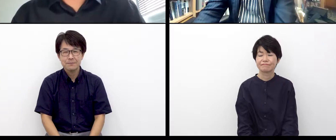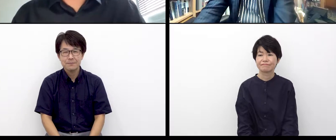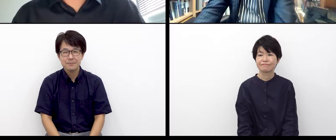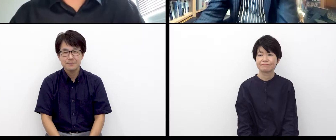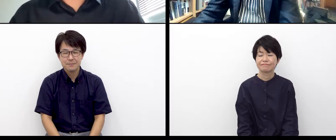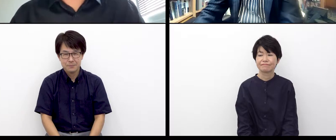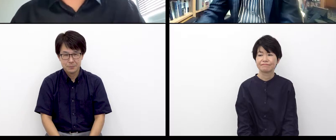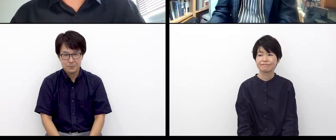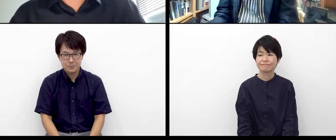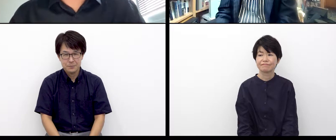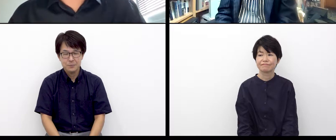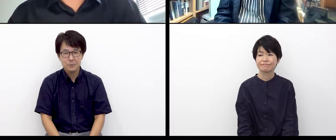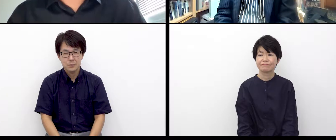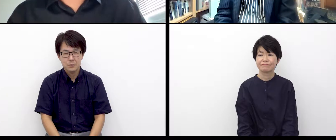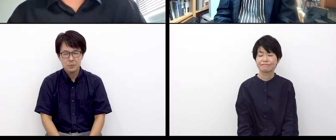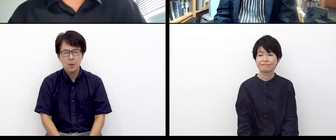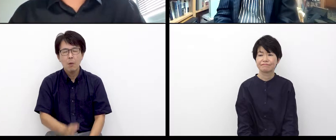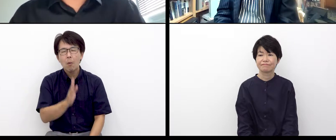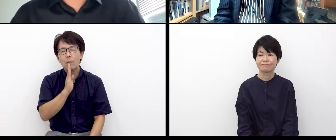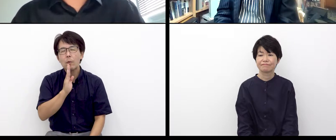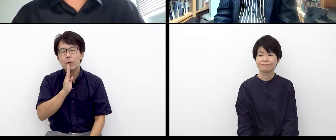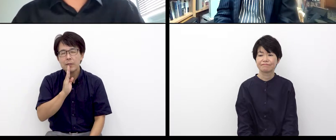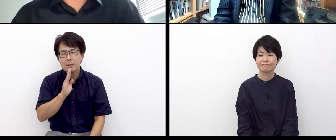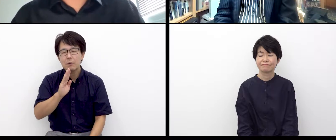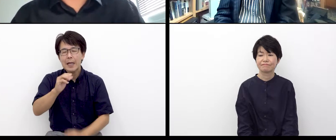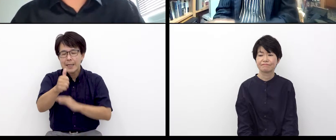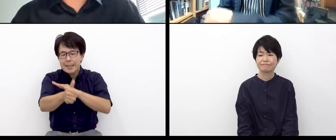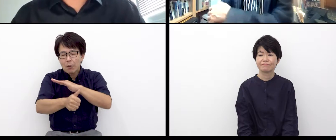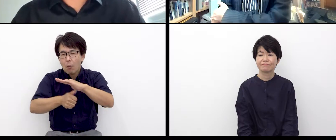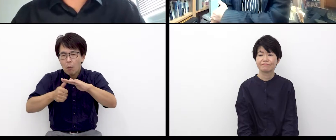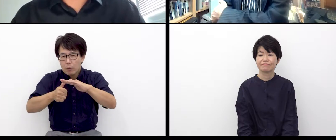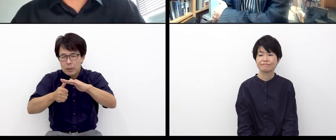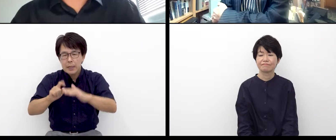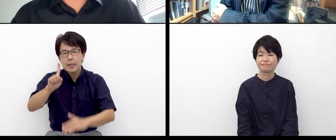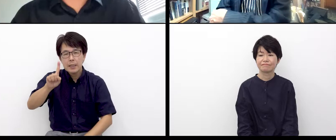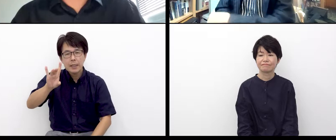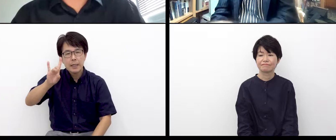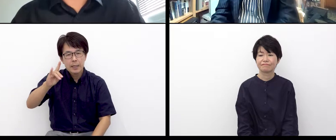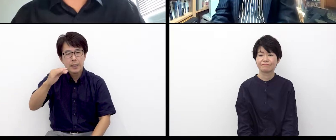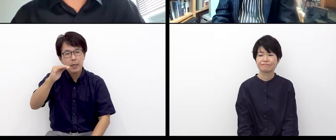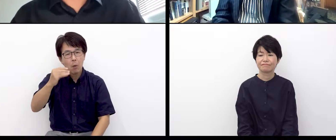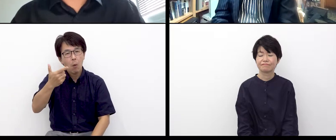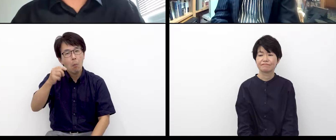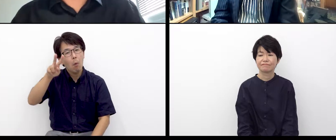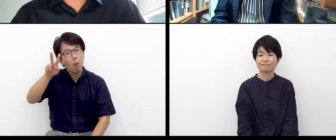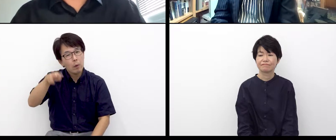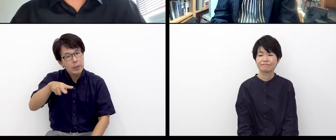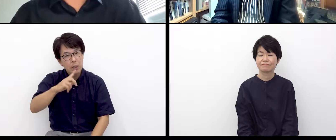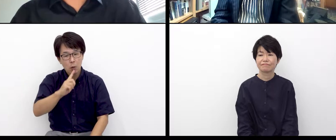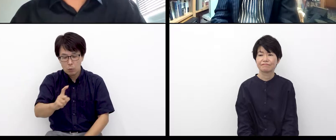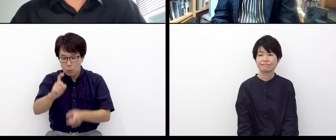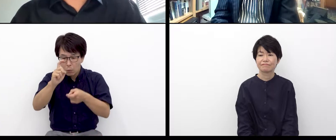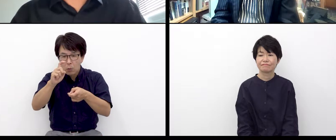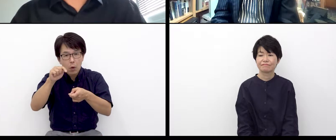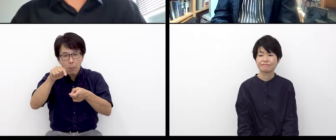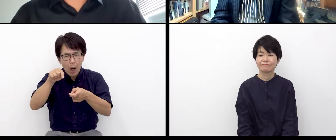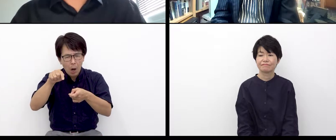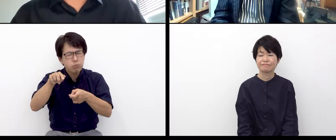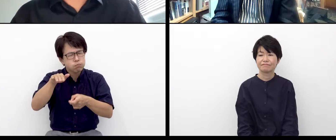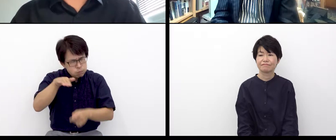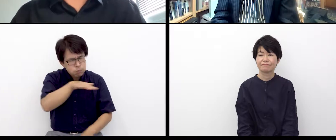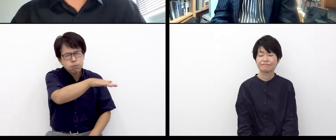So, the word “hikikomori” has really become a word